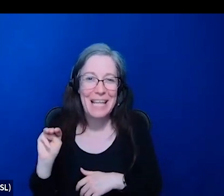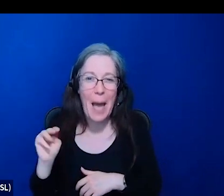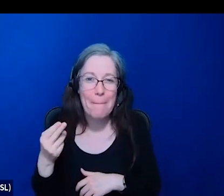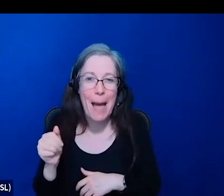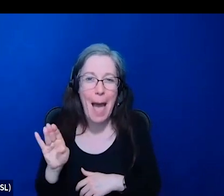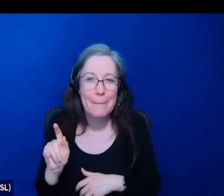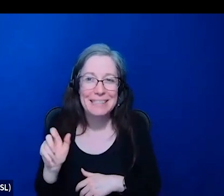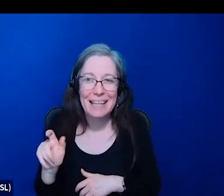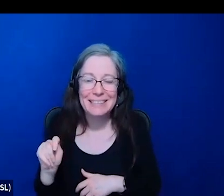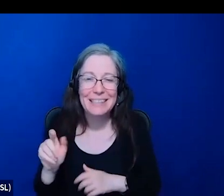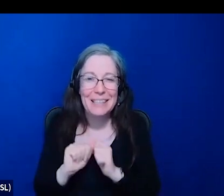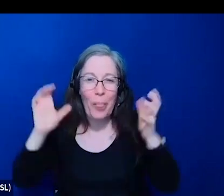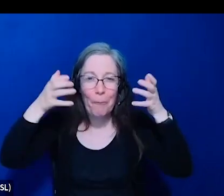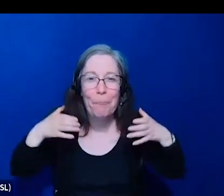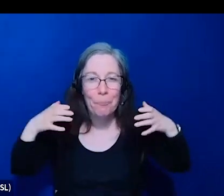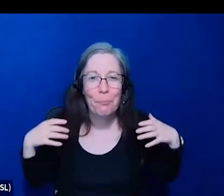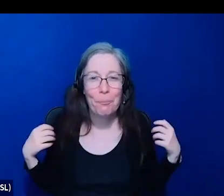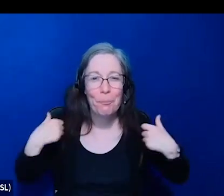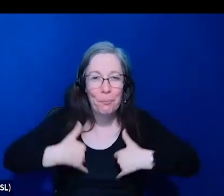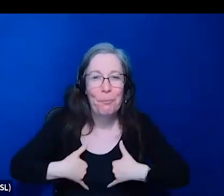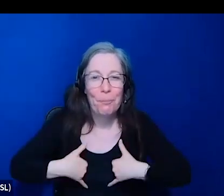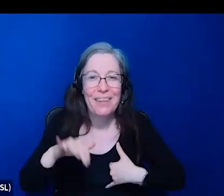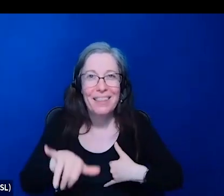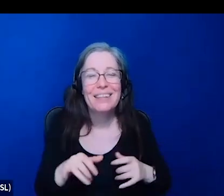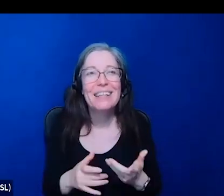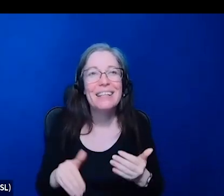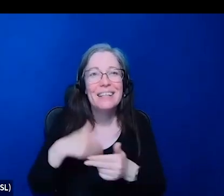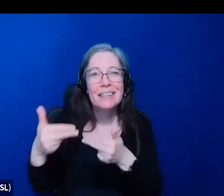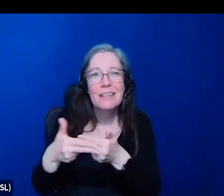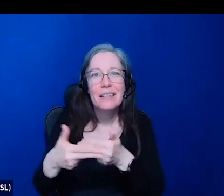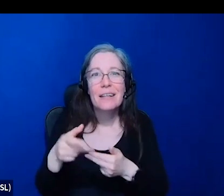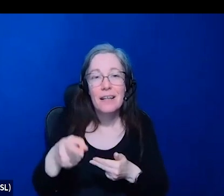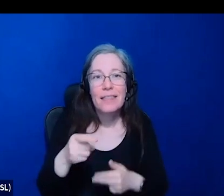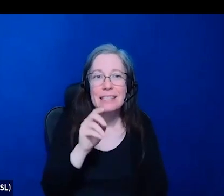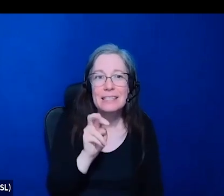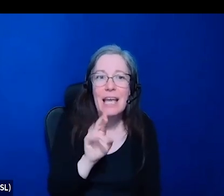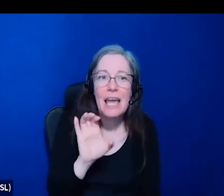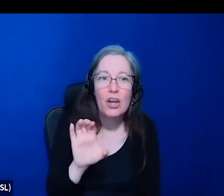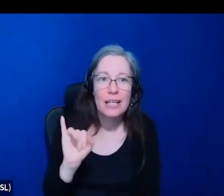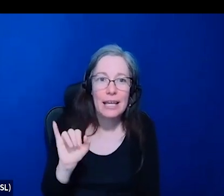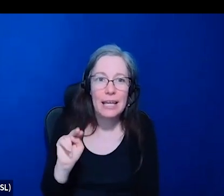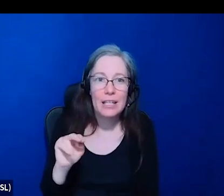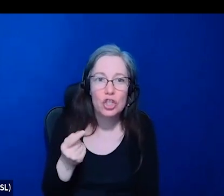Let's see, next slide, please. We're talking about launch and re-entry. The picture here is Eric Ingram with his marvelous blue hair,